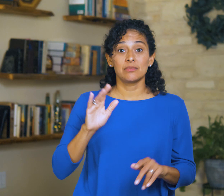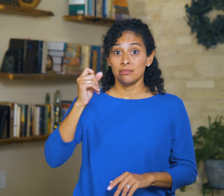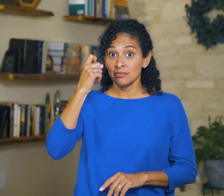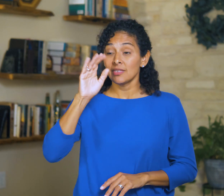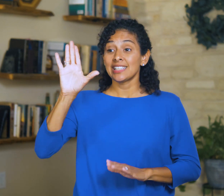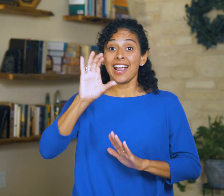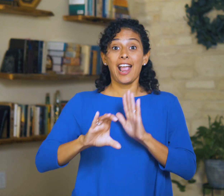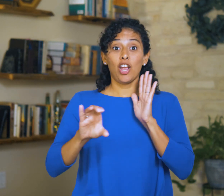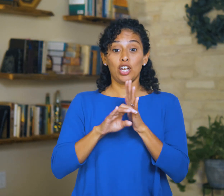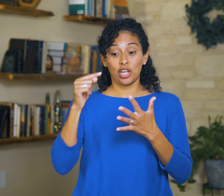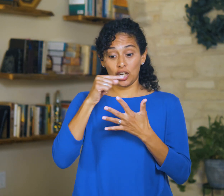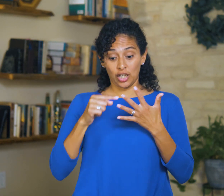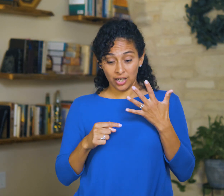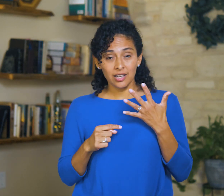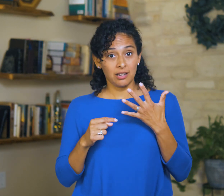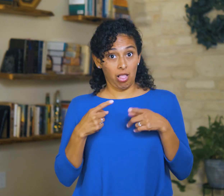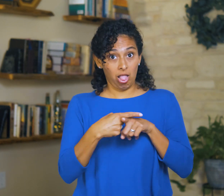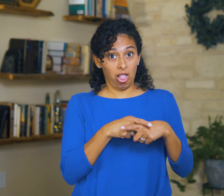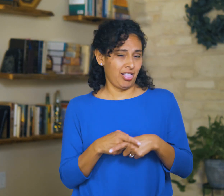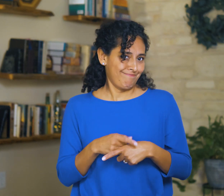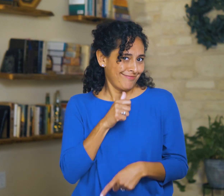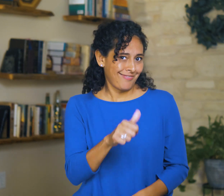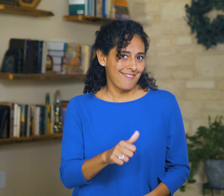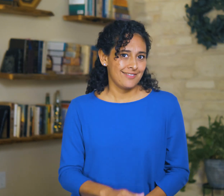though His characteristics never contradict each other.